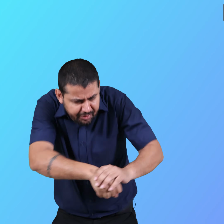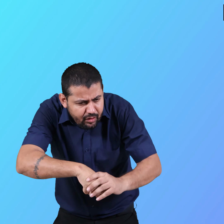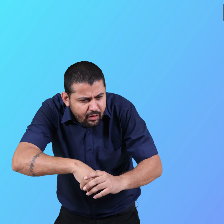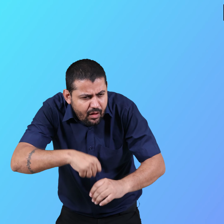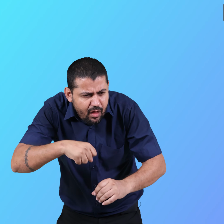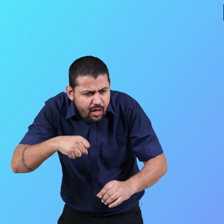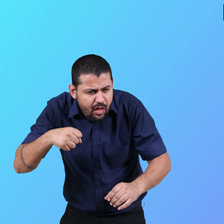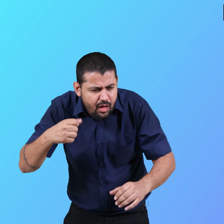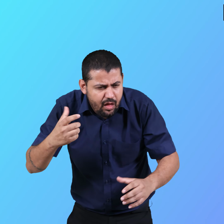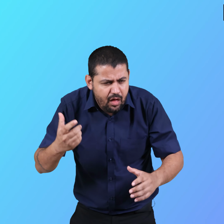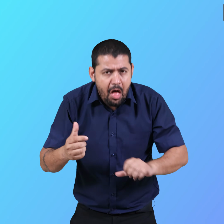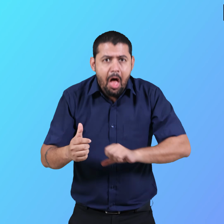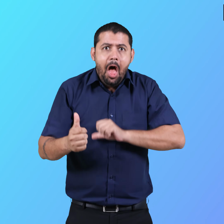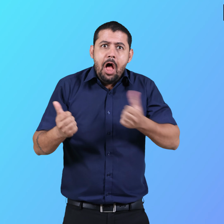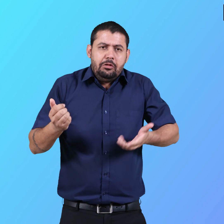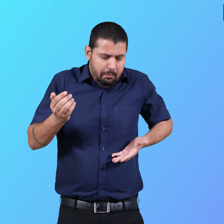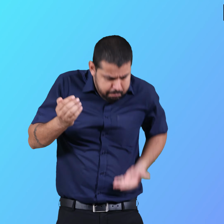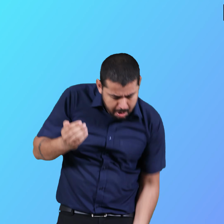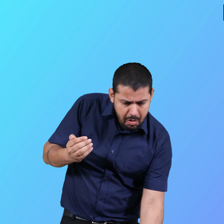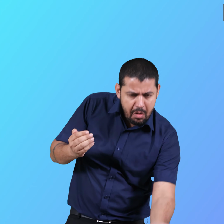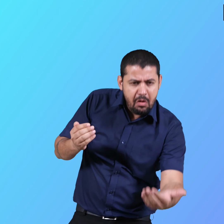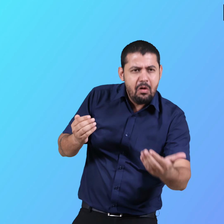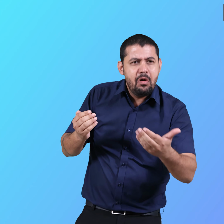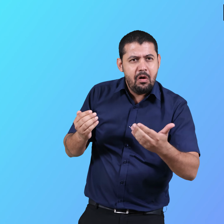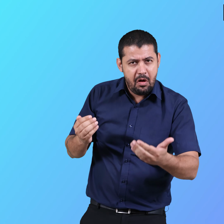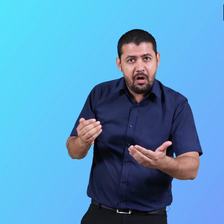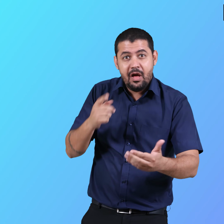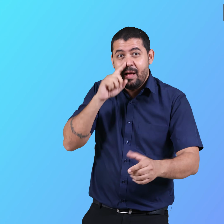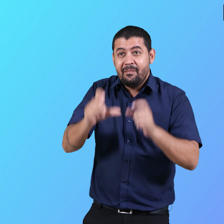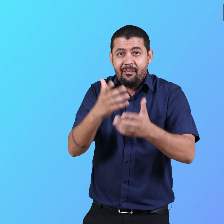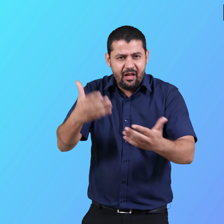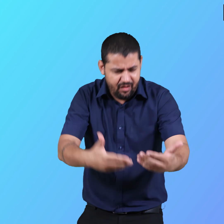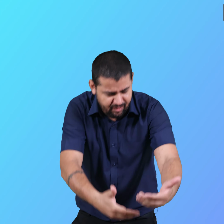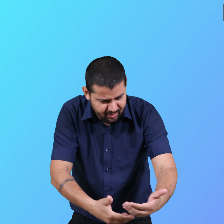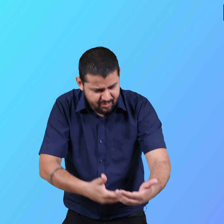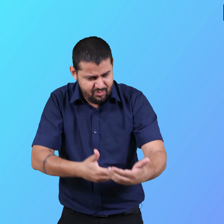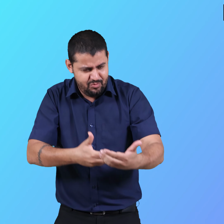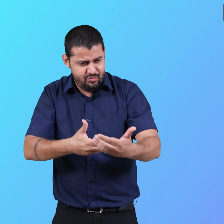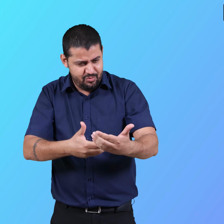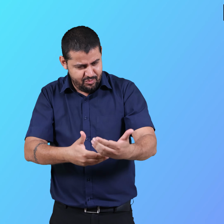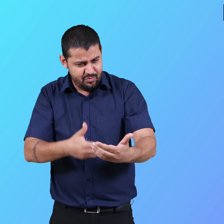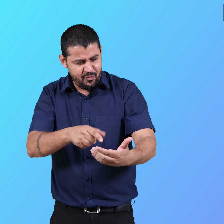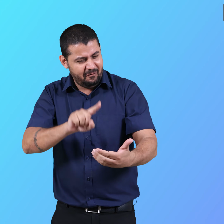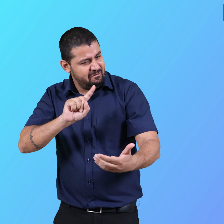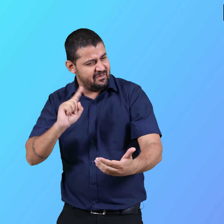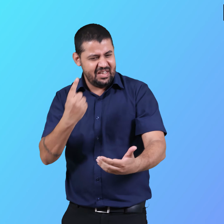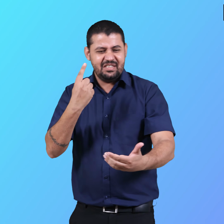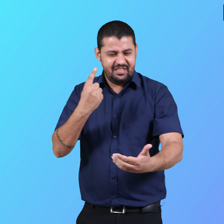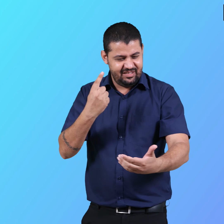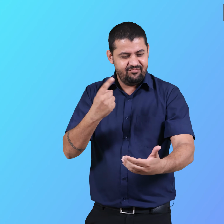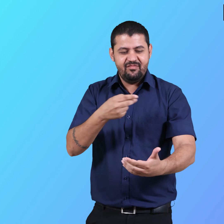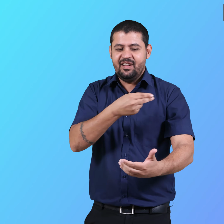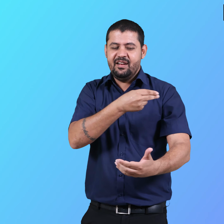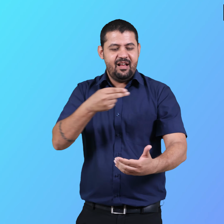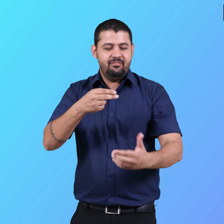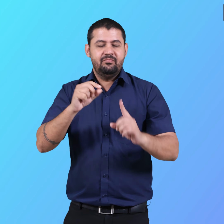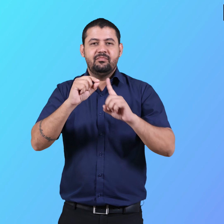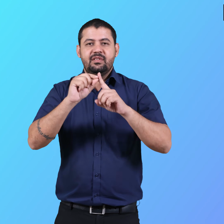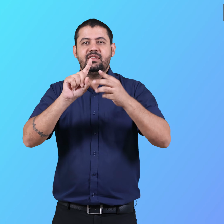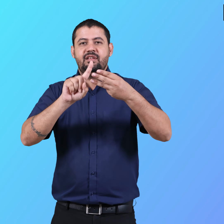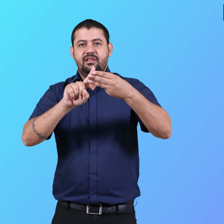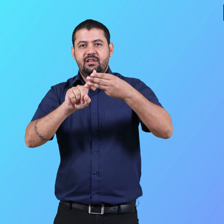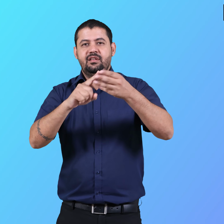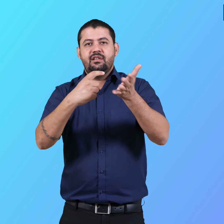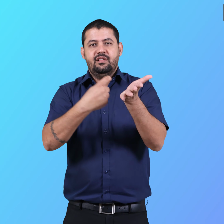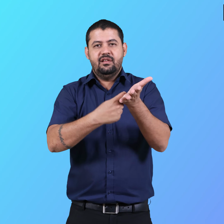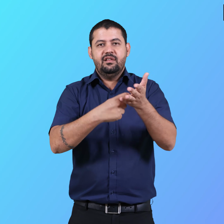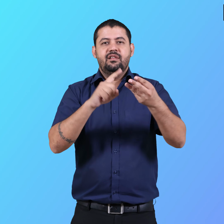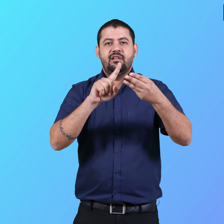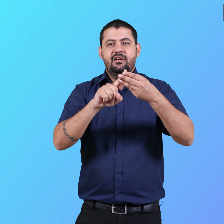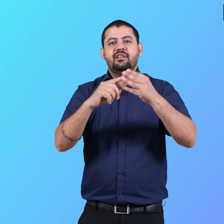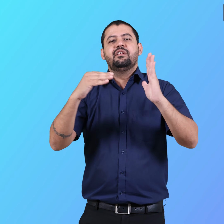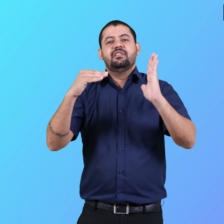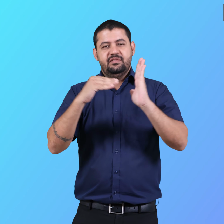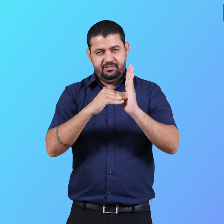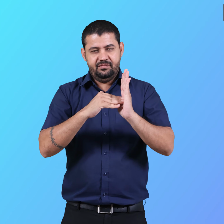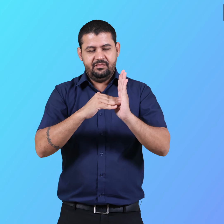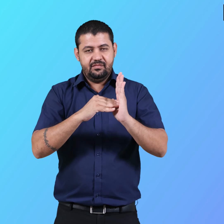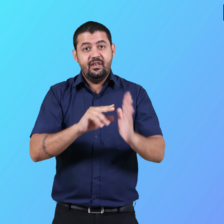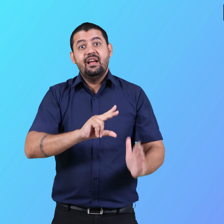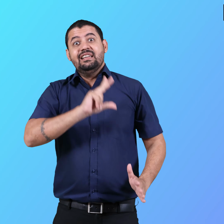But that baby pulled his hand back in, and the other baby was born first. So the nurse said, “You were able to break out first!” So they named him Perez.